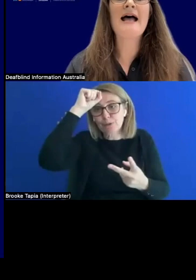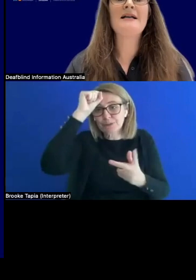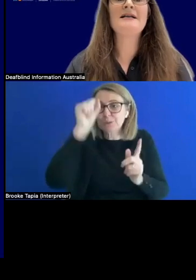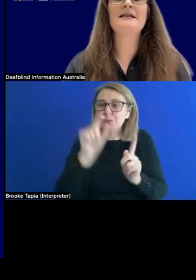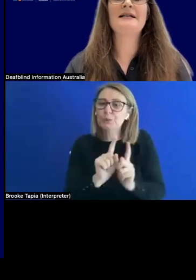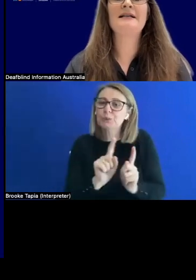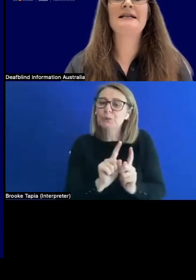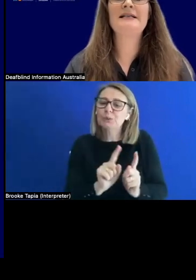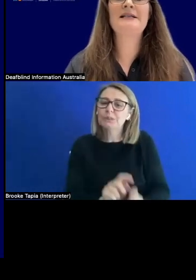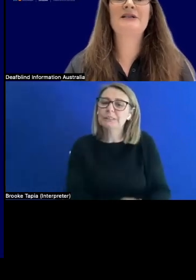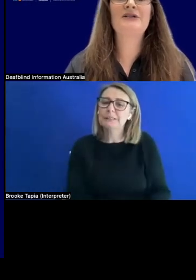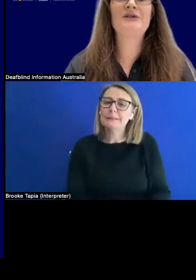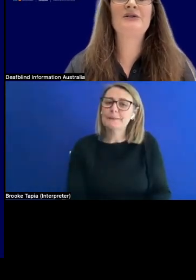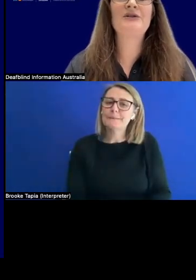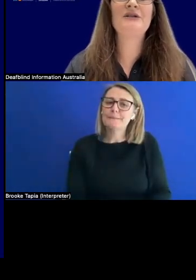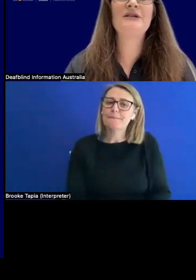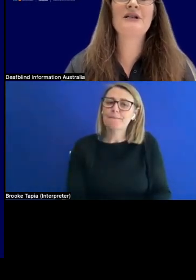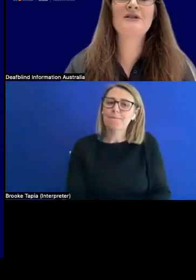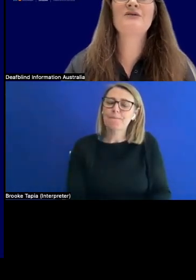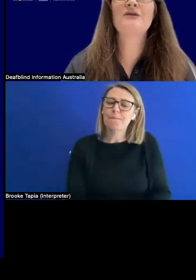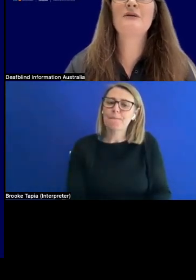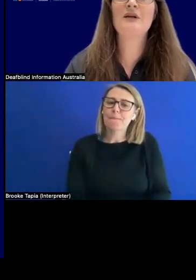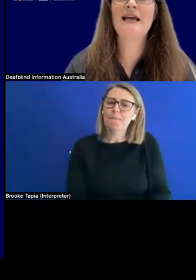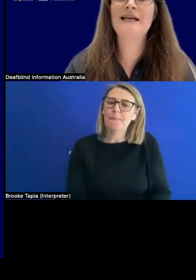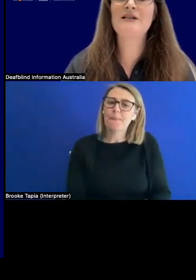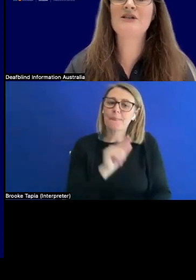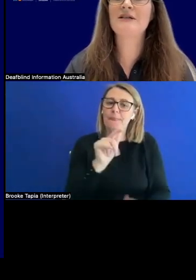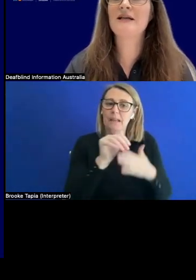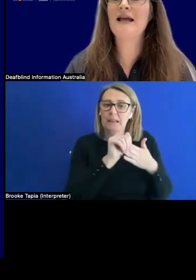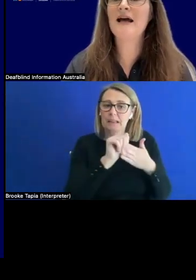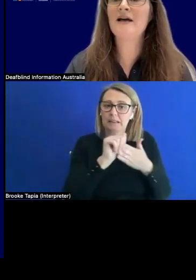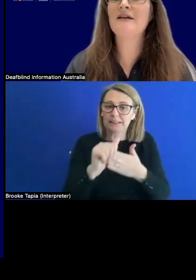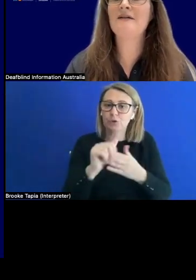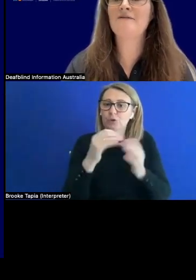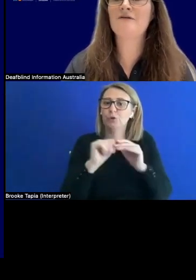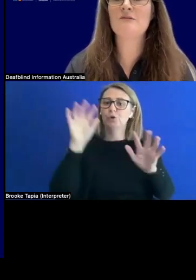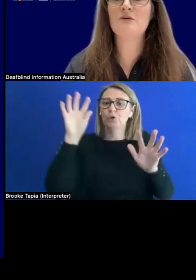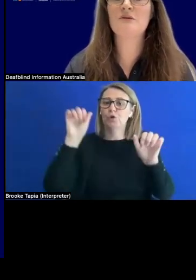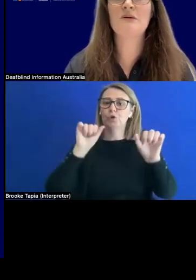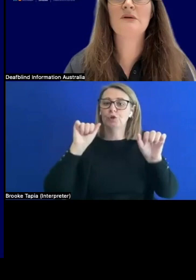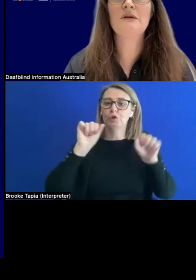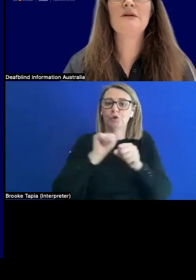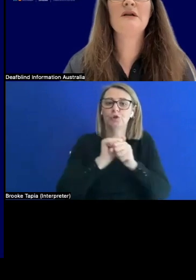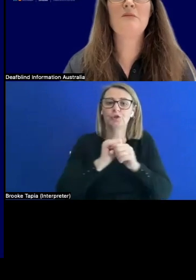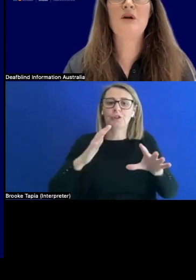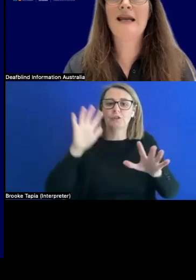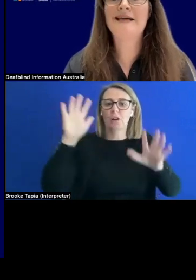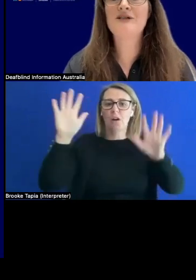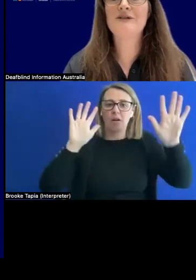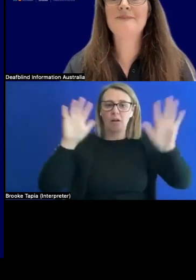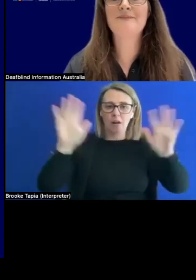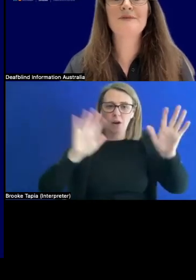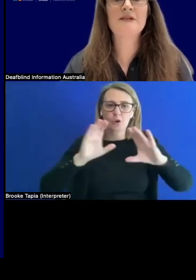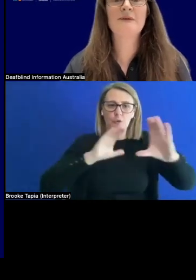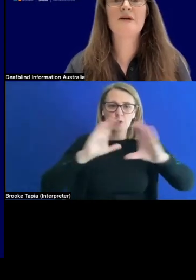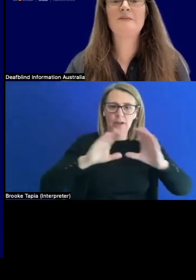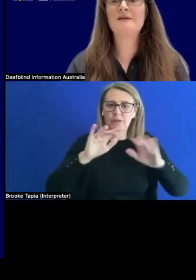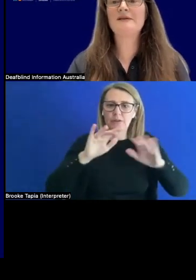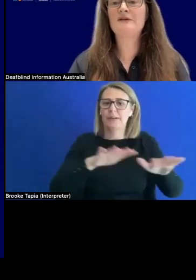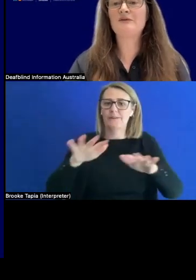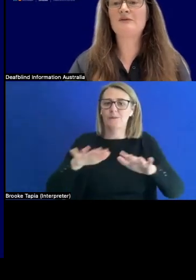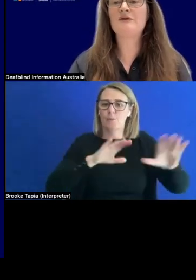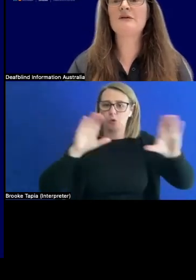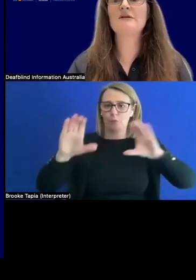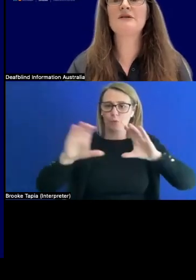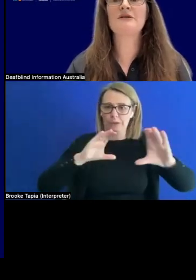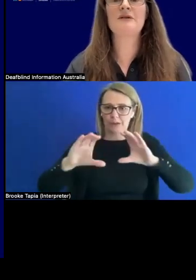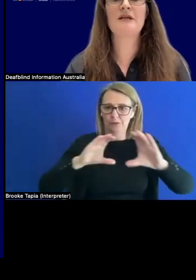and it leads to gestural communication and other informal communication, so it opens a door to